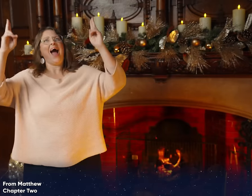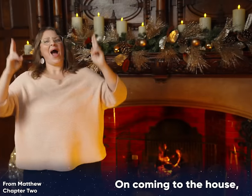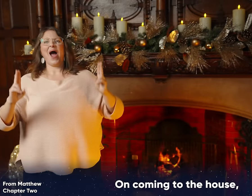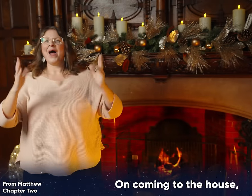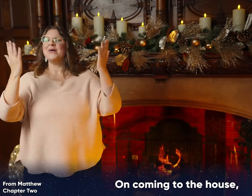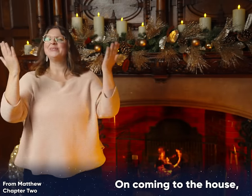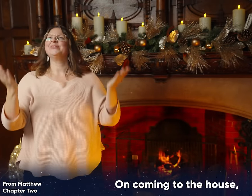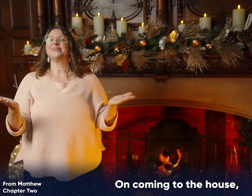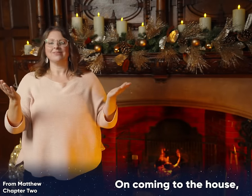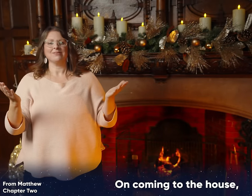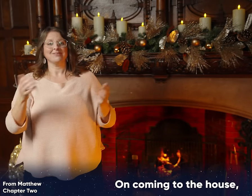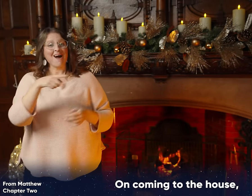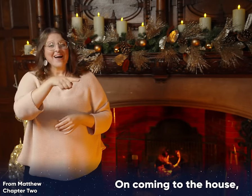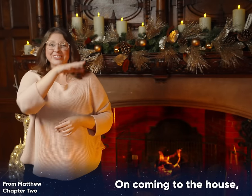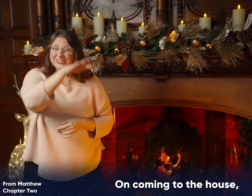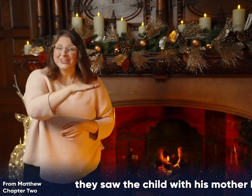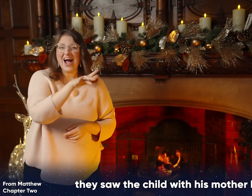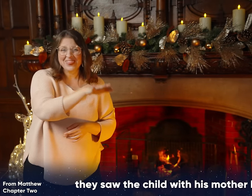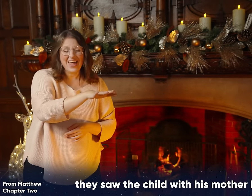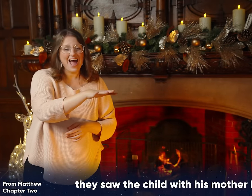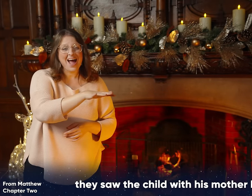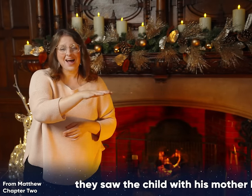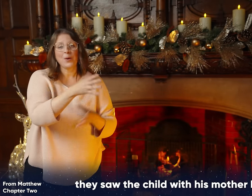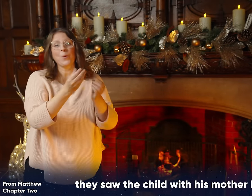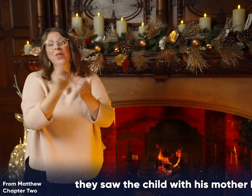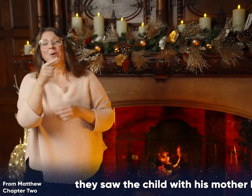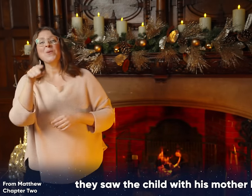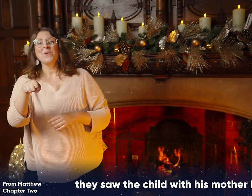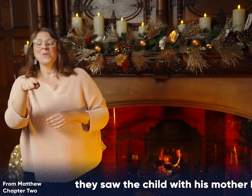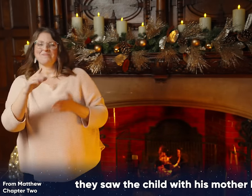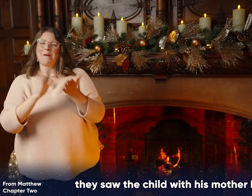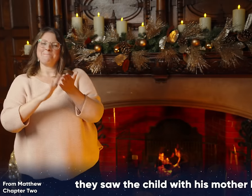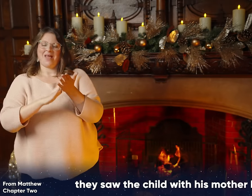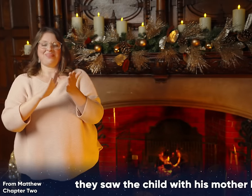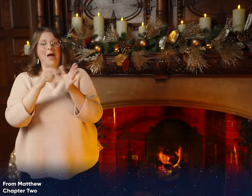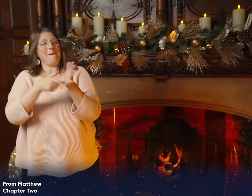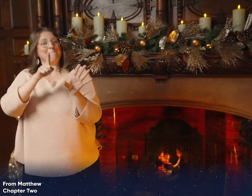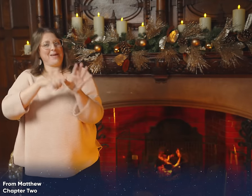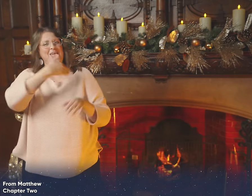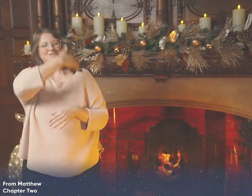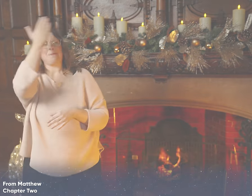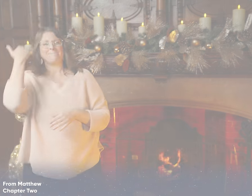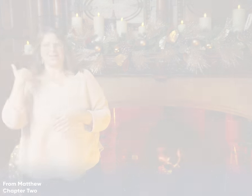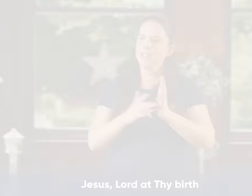On coming to the house, they saw the child with his mother Mary,